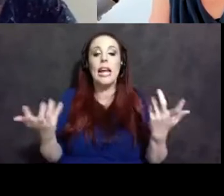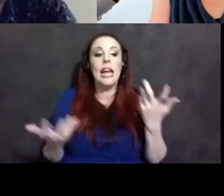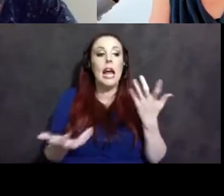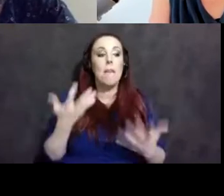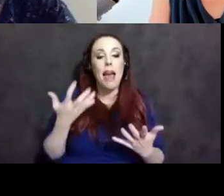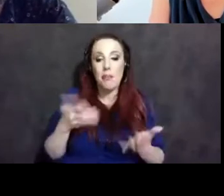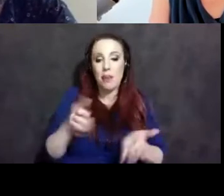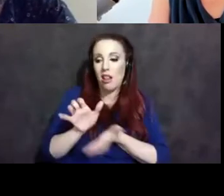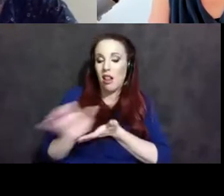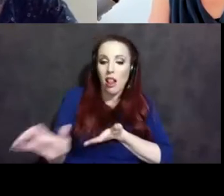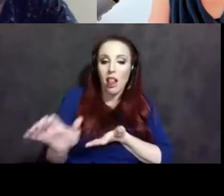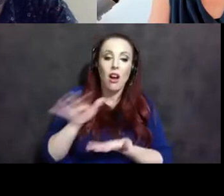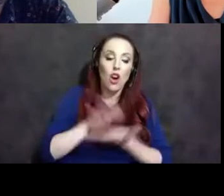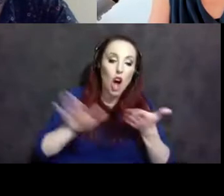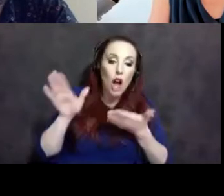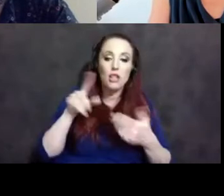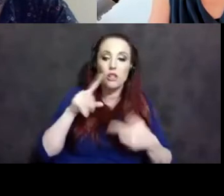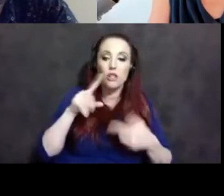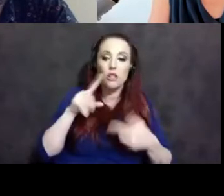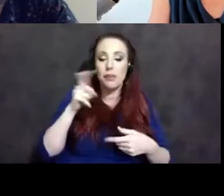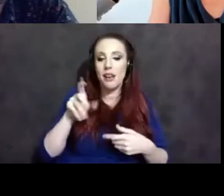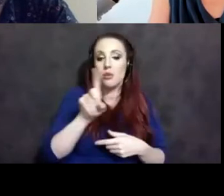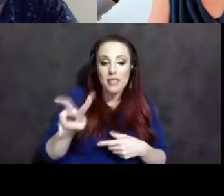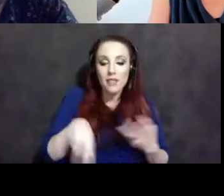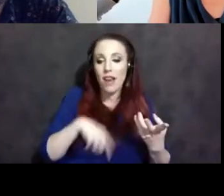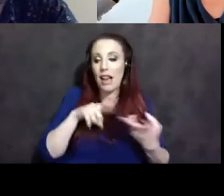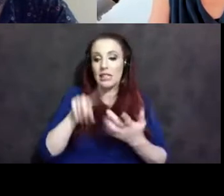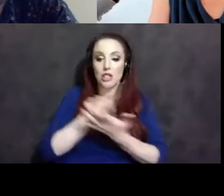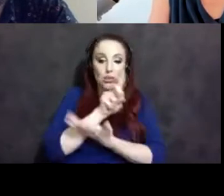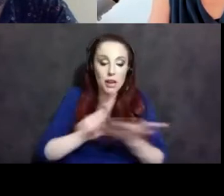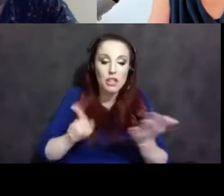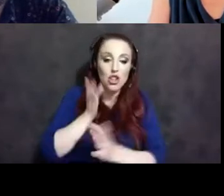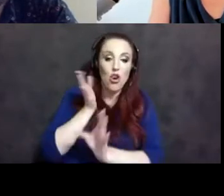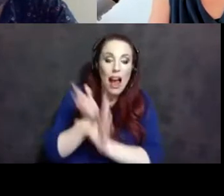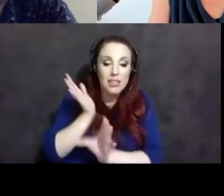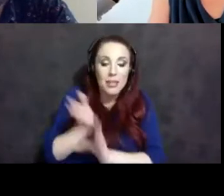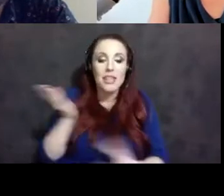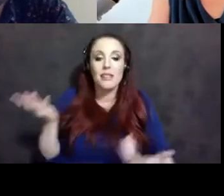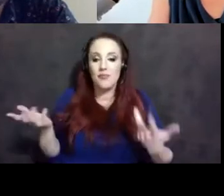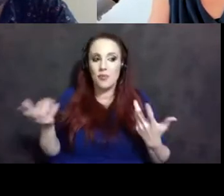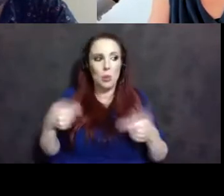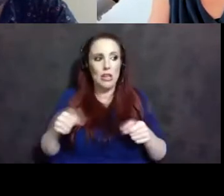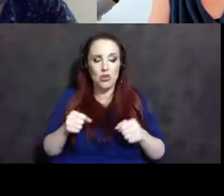domestic violence or discrimination or harassment. We have already tried to run this race. Catch up.